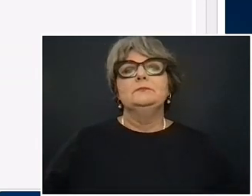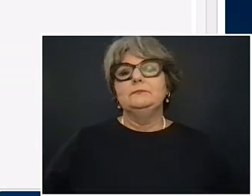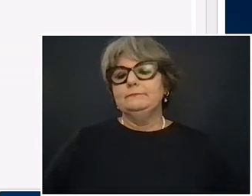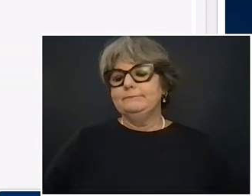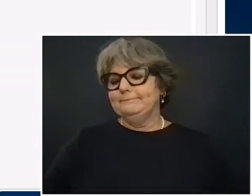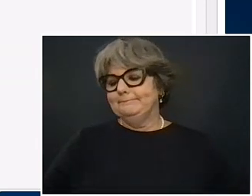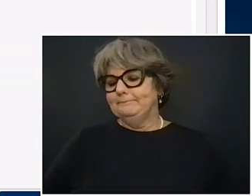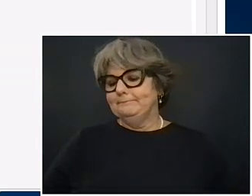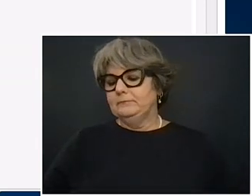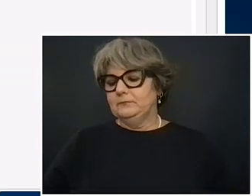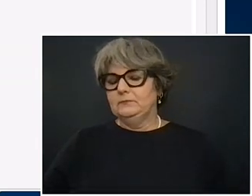Thank you, Jamie.